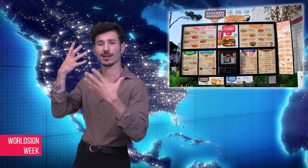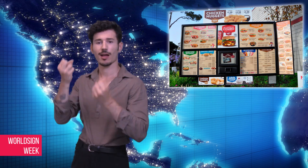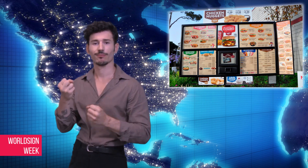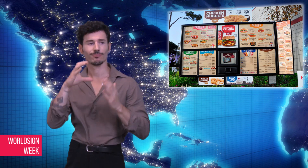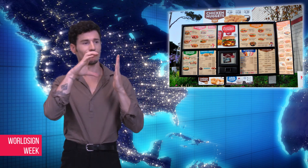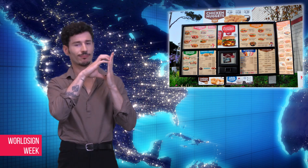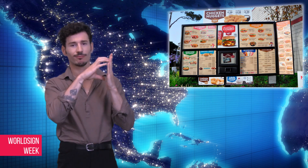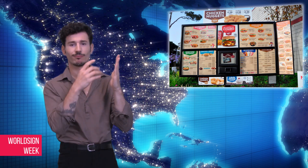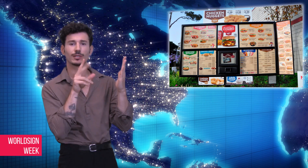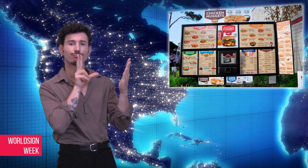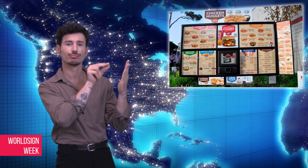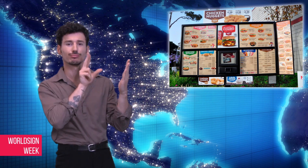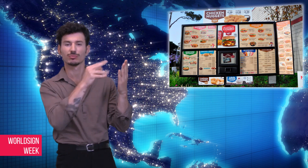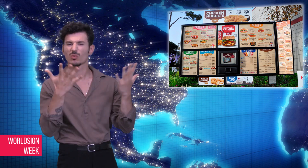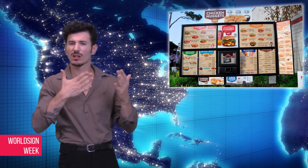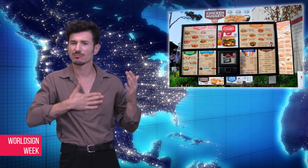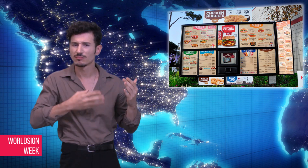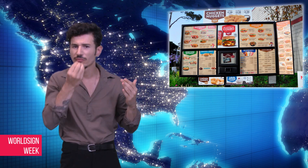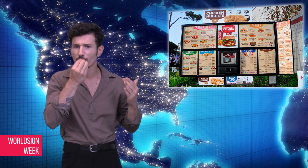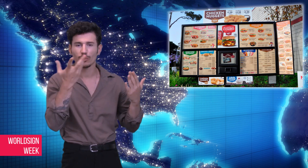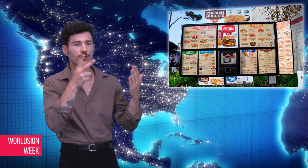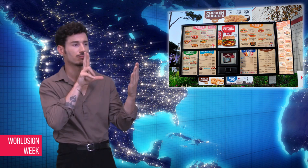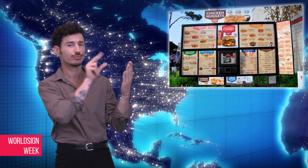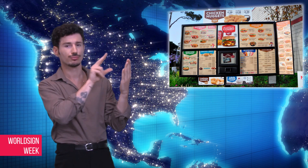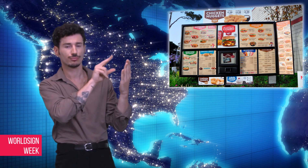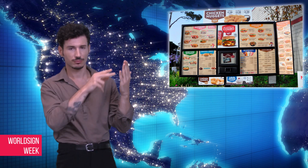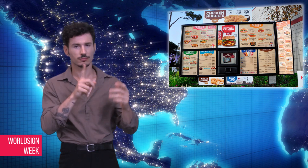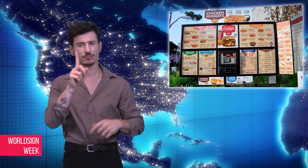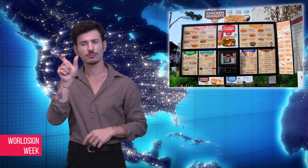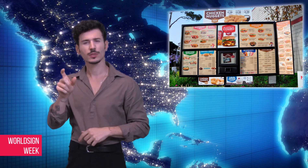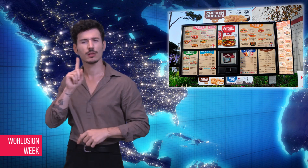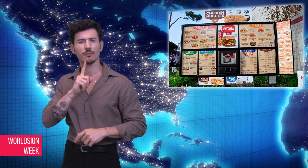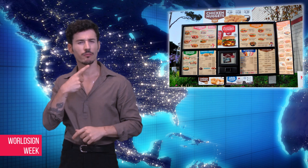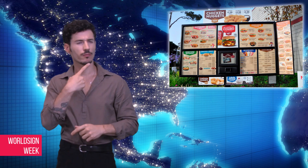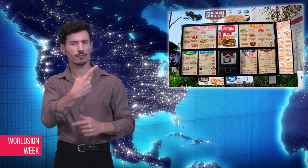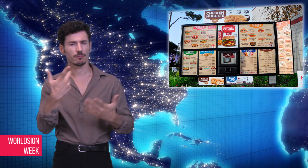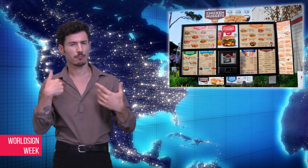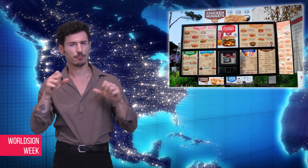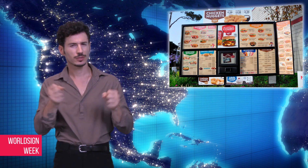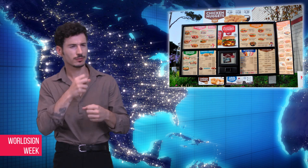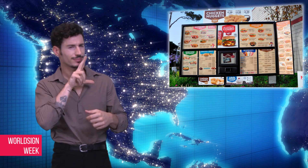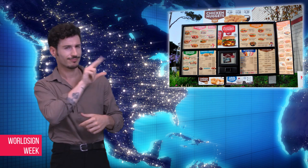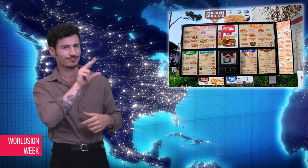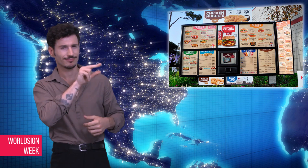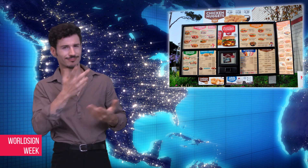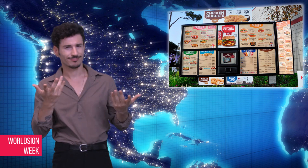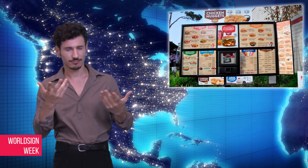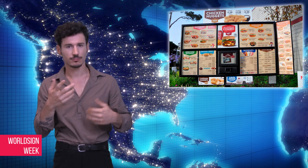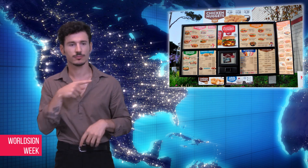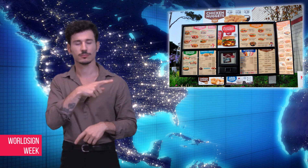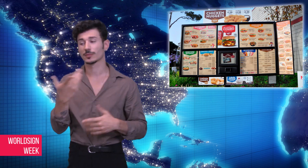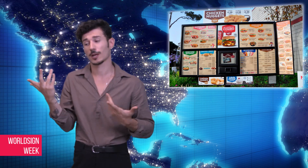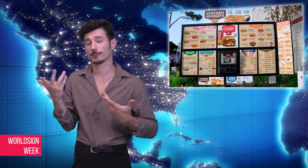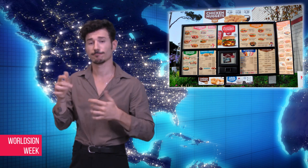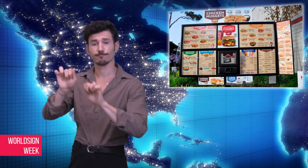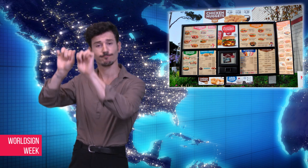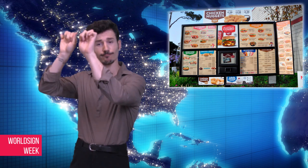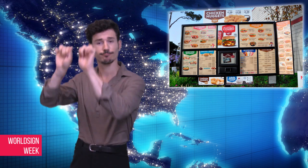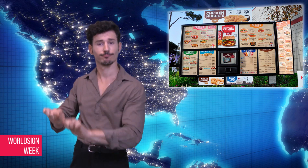She tried to tell the employee she was Deaf and could not use a speaker.